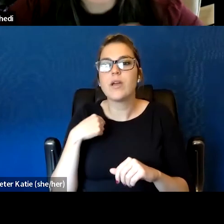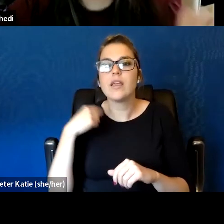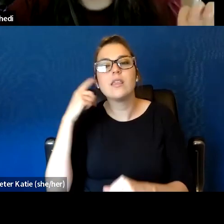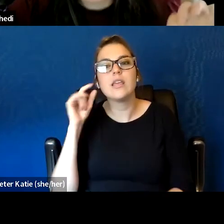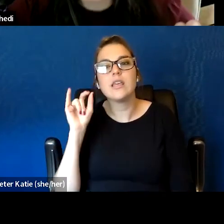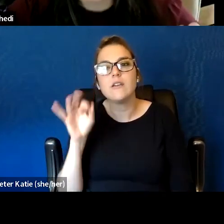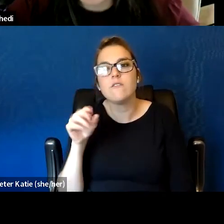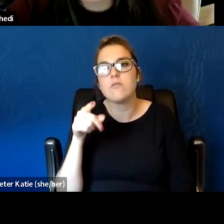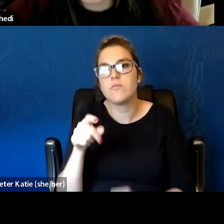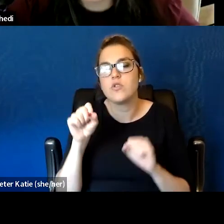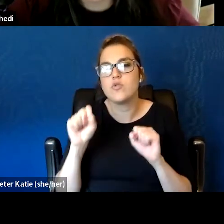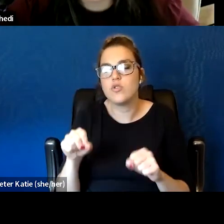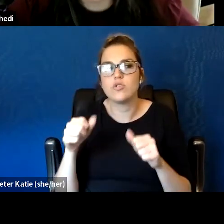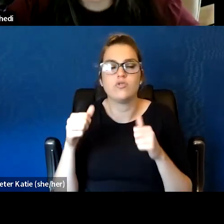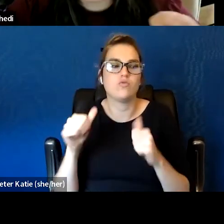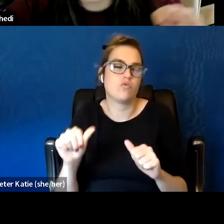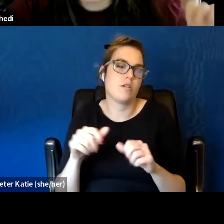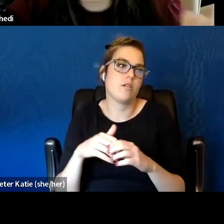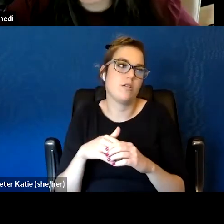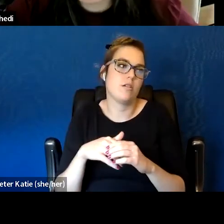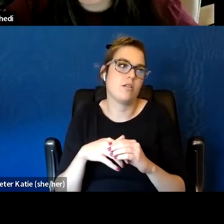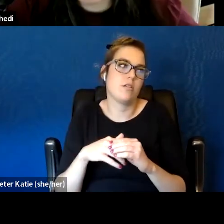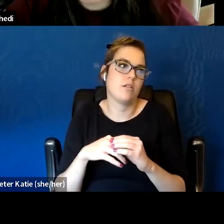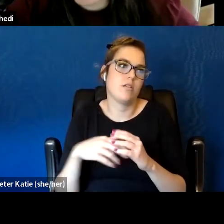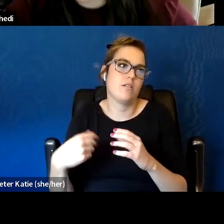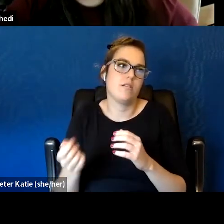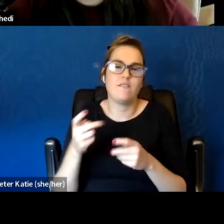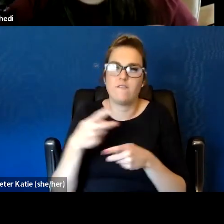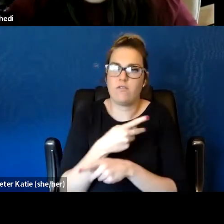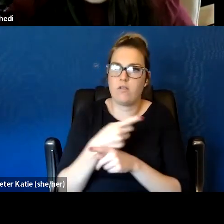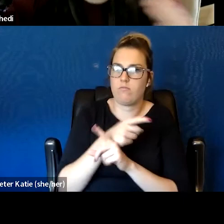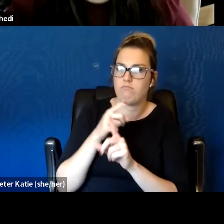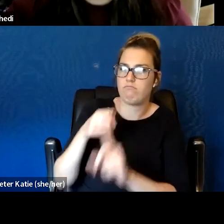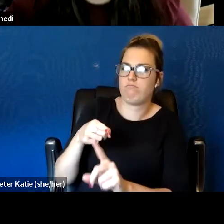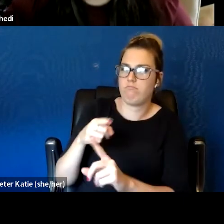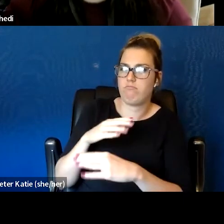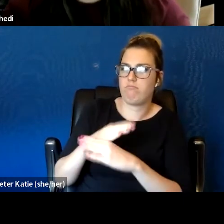get to the bottom of like what the impediment is, like, if you're being told you can't access it this way